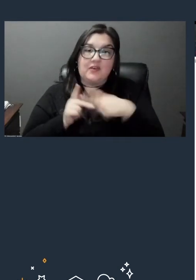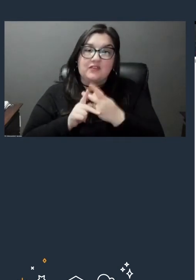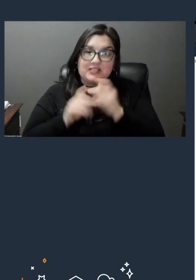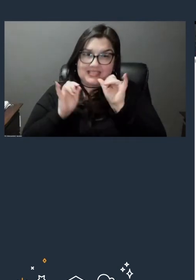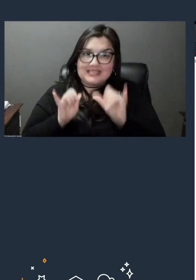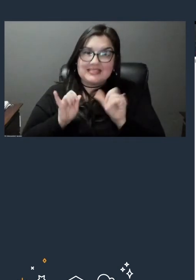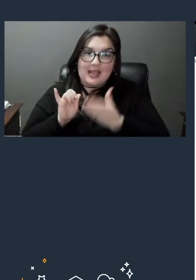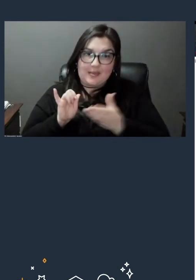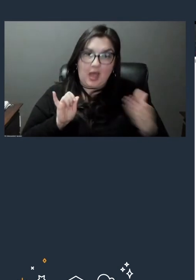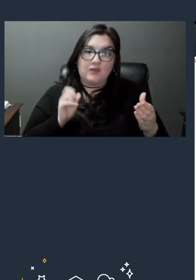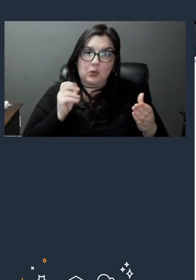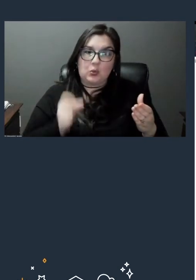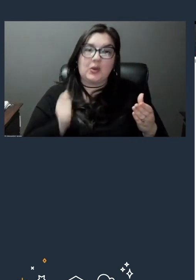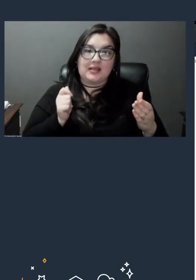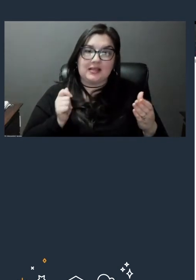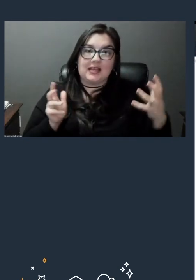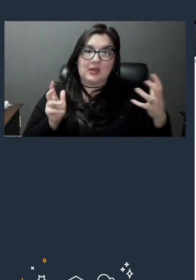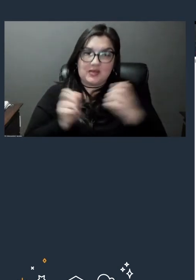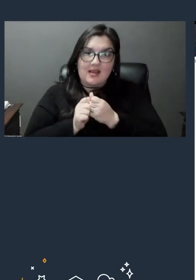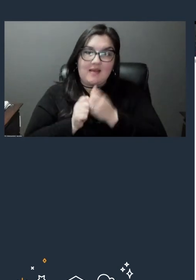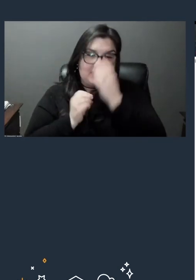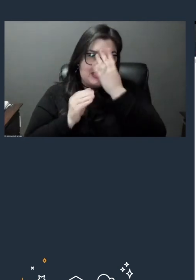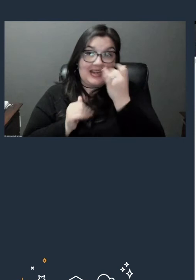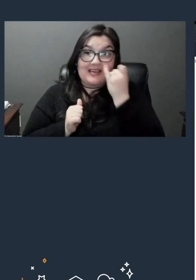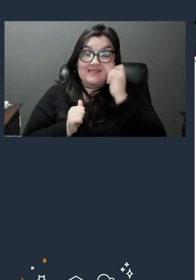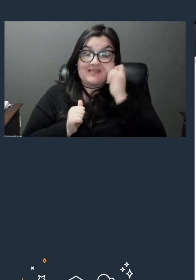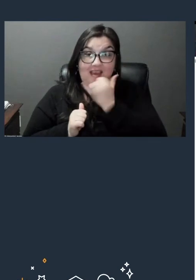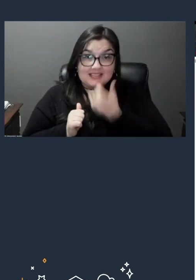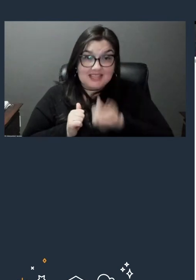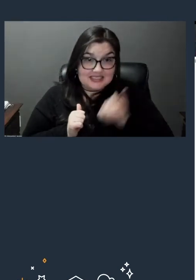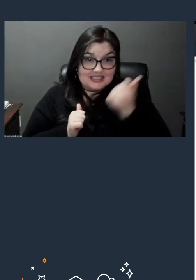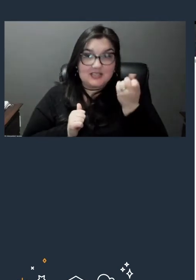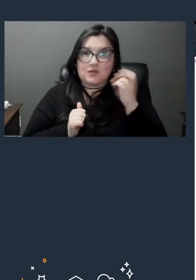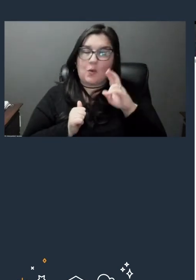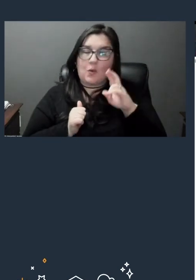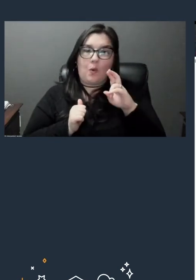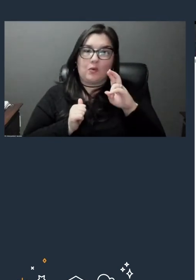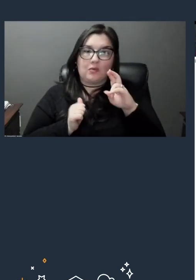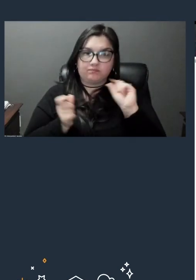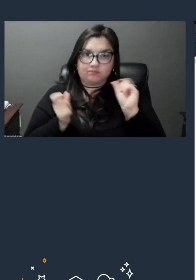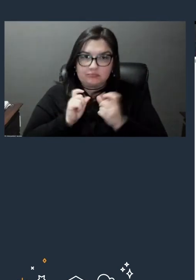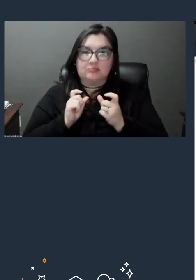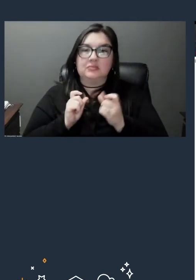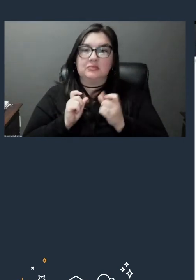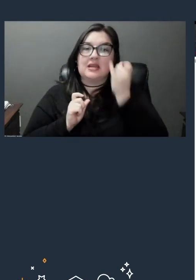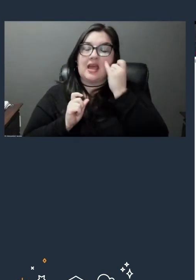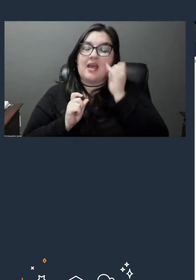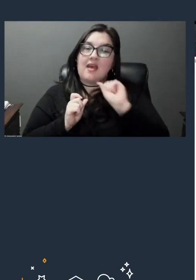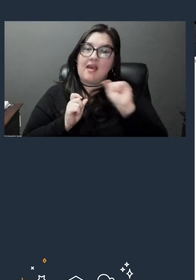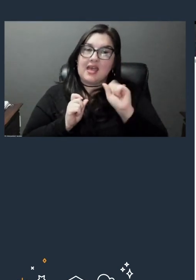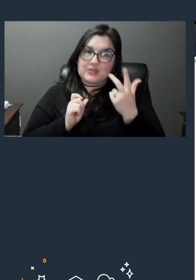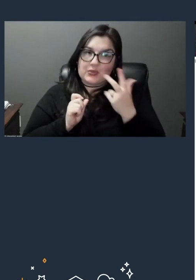if an object is accidentally deleted or overridden. On the other end, S3 versioning can have storage cost implication,